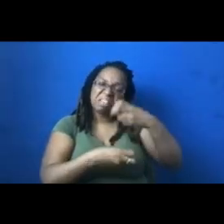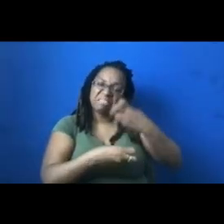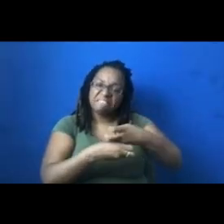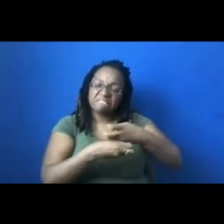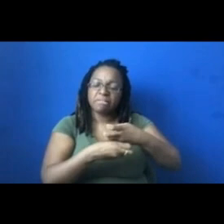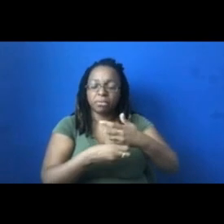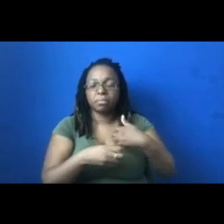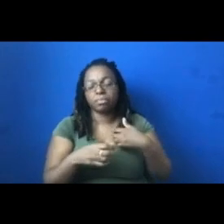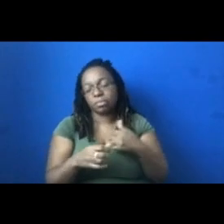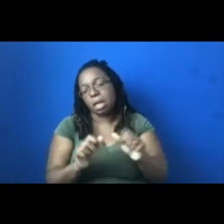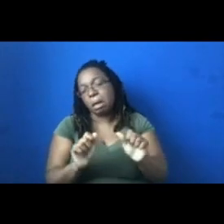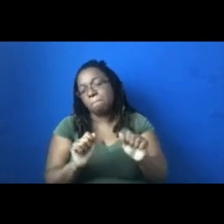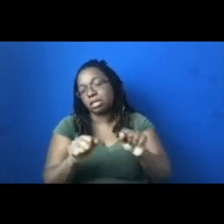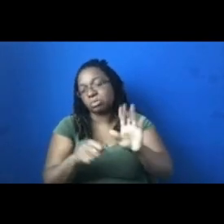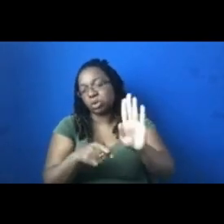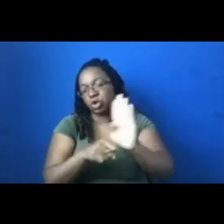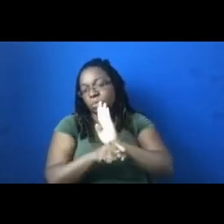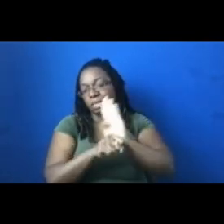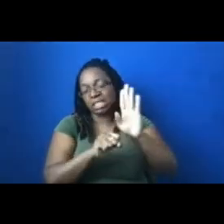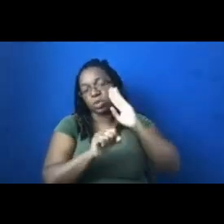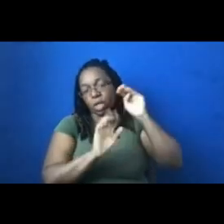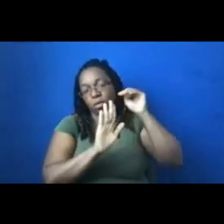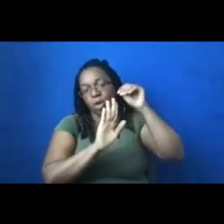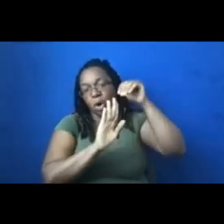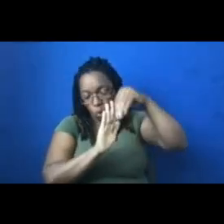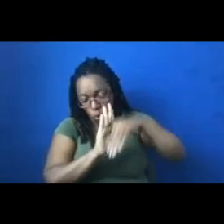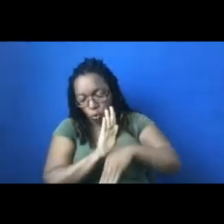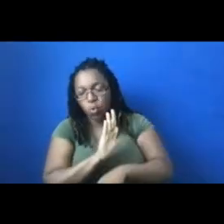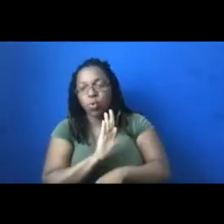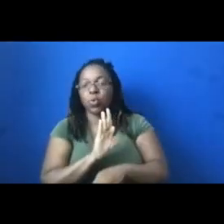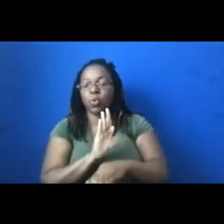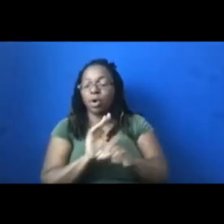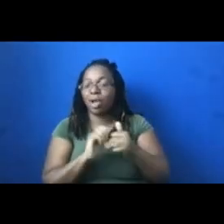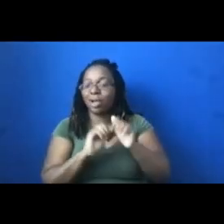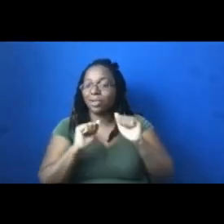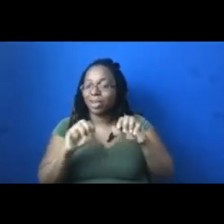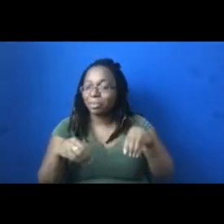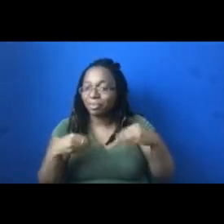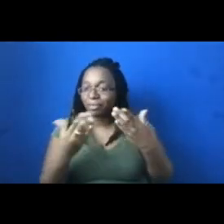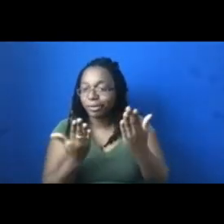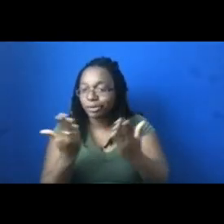disruption in the delivery of the service or goods that you